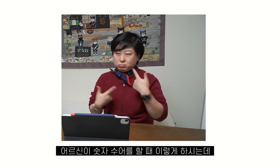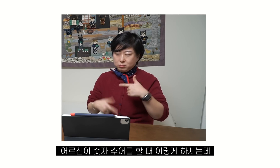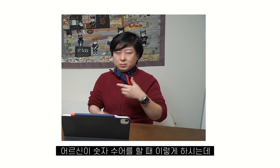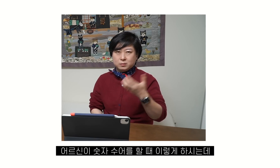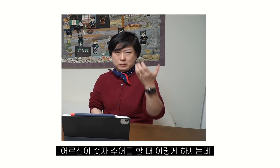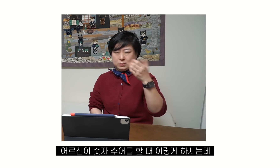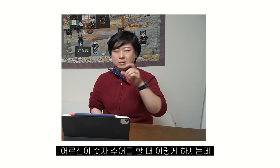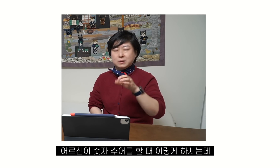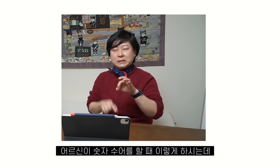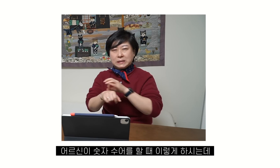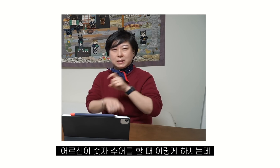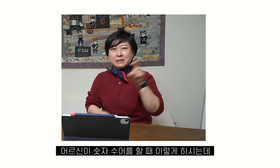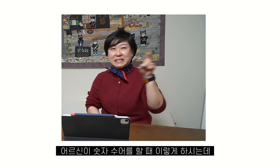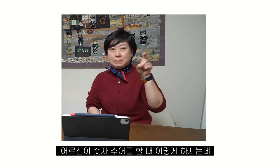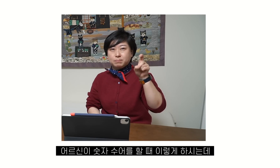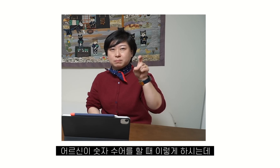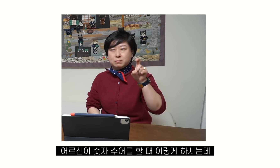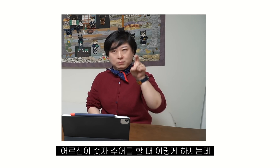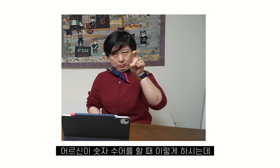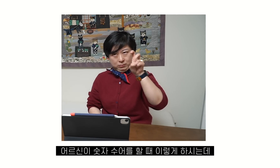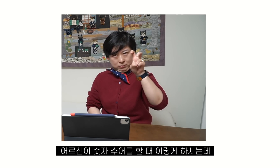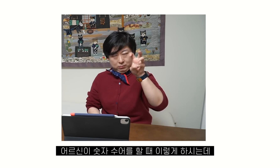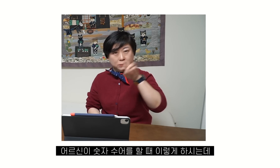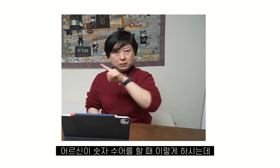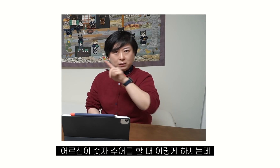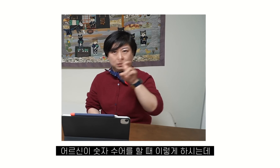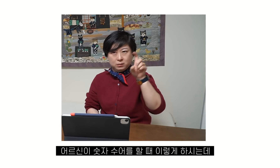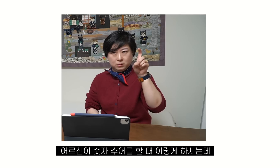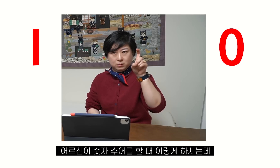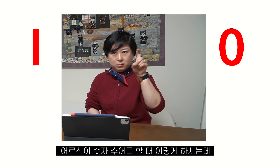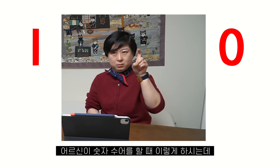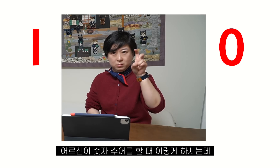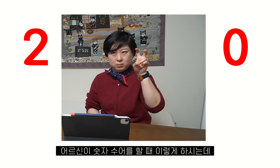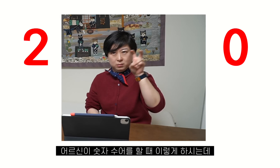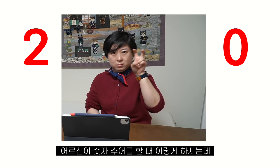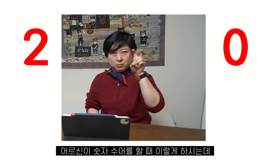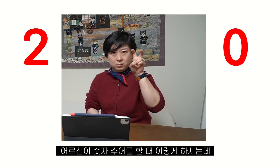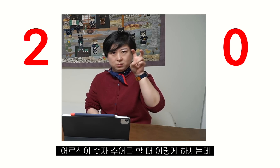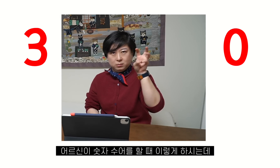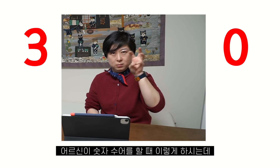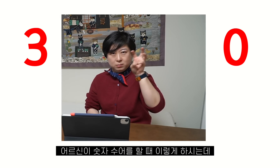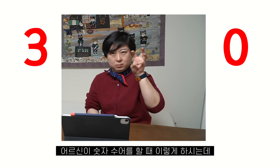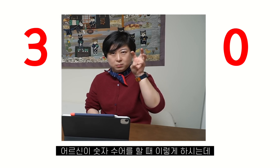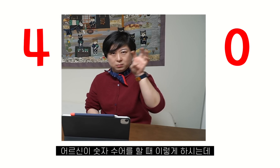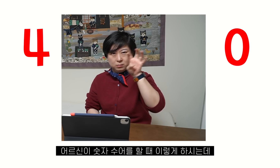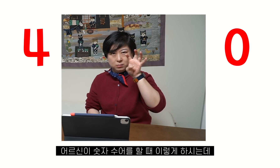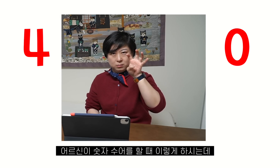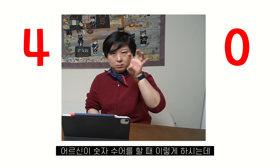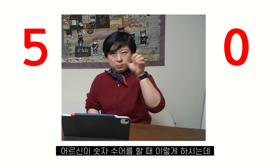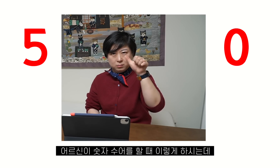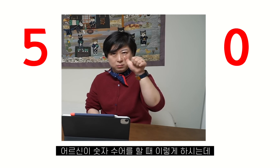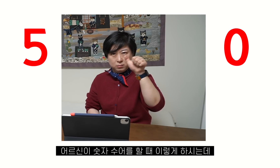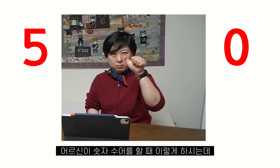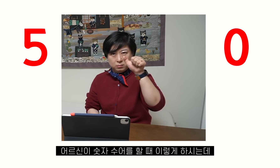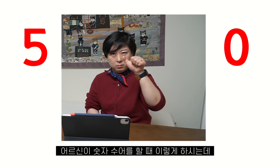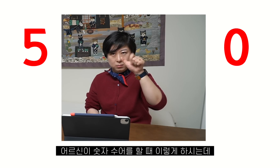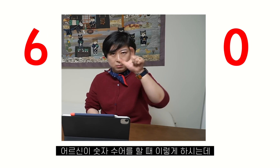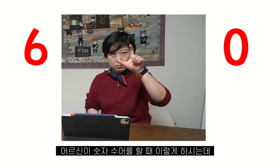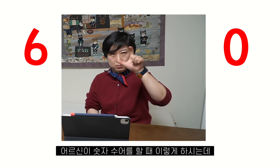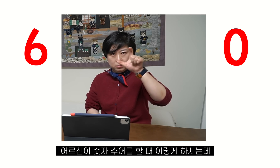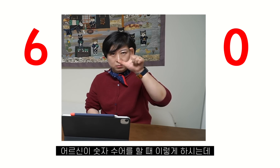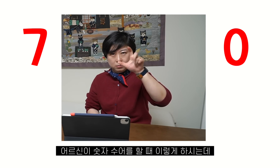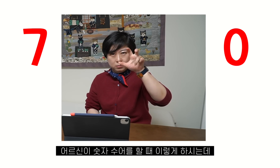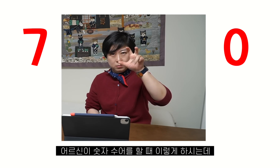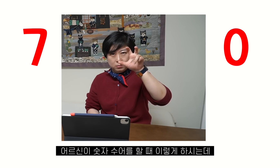This is what the old man does when he says number sign,